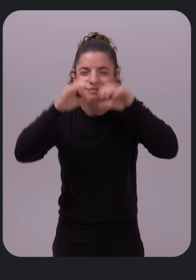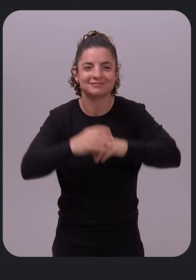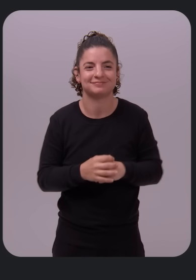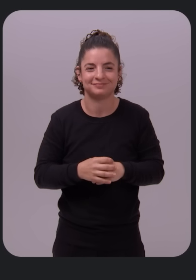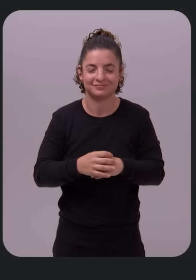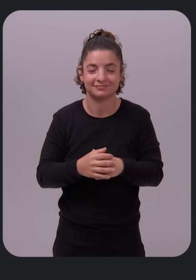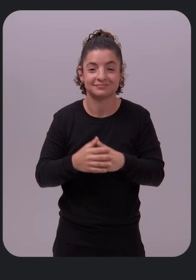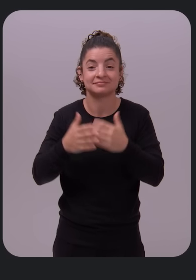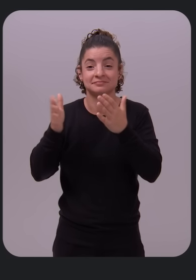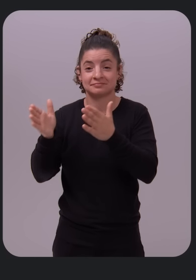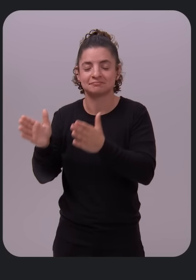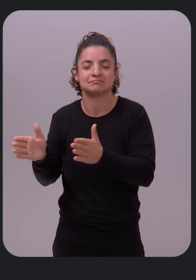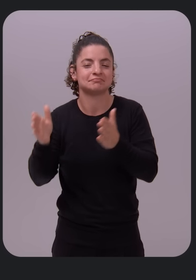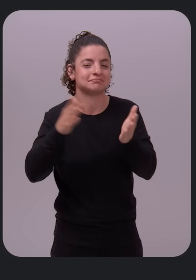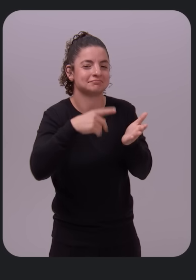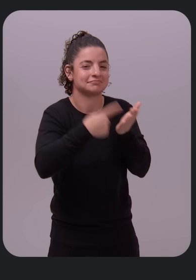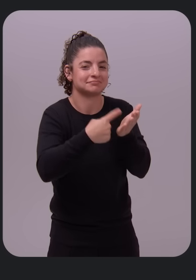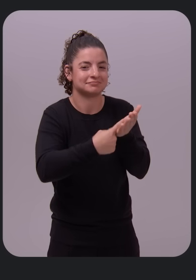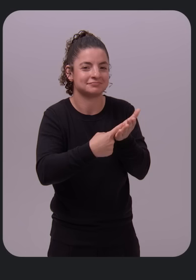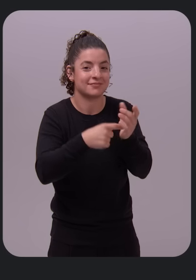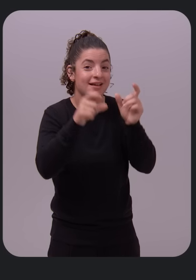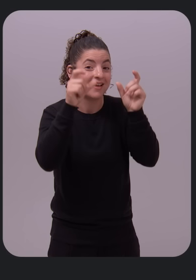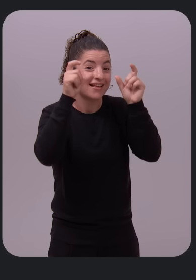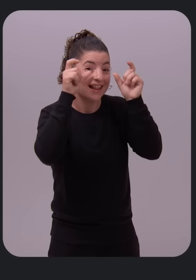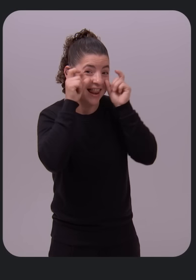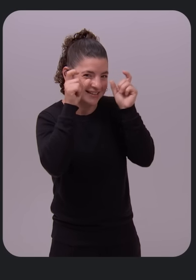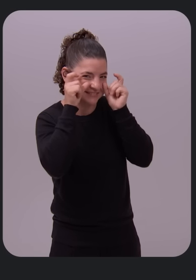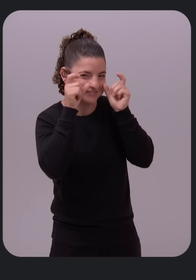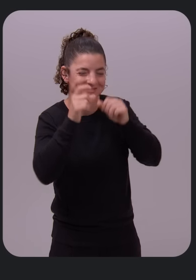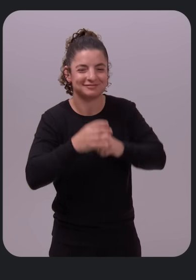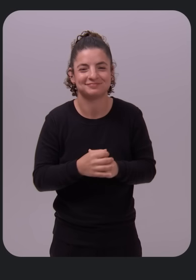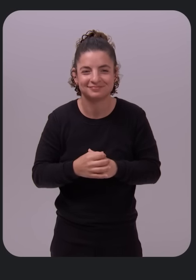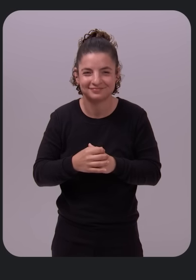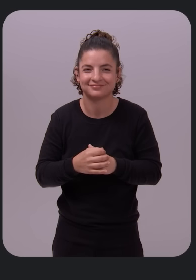Now, let's turn our attention to glasses.